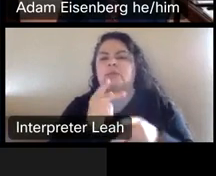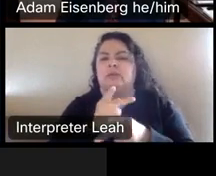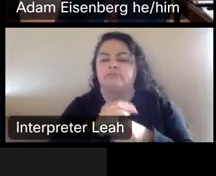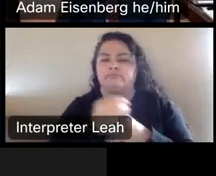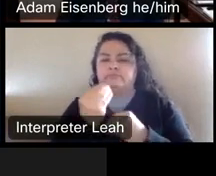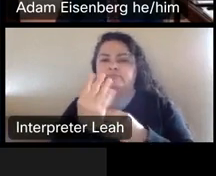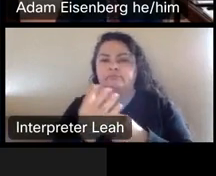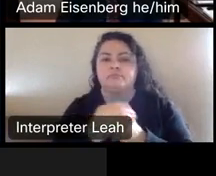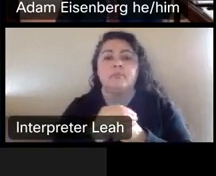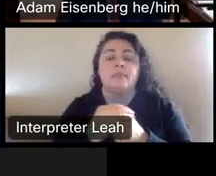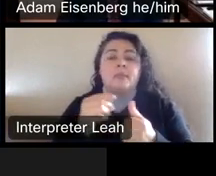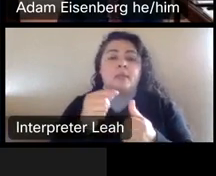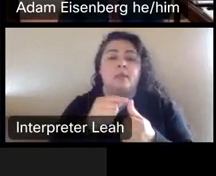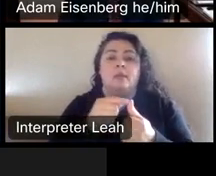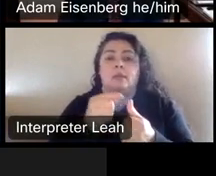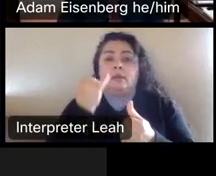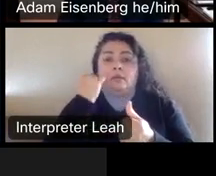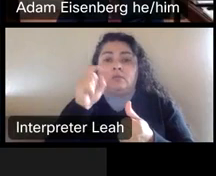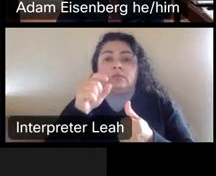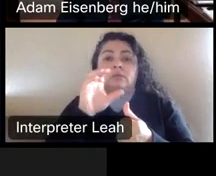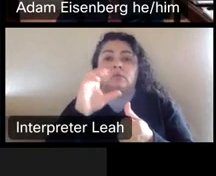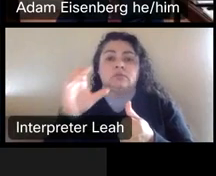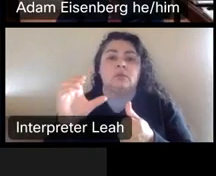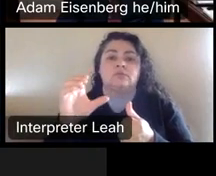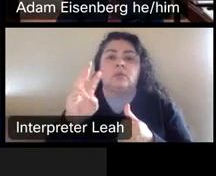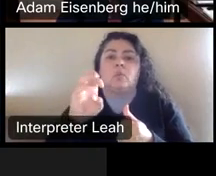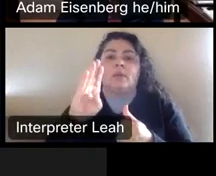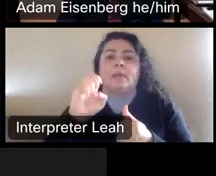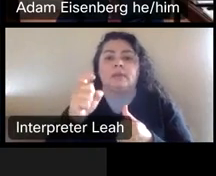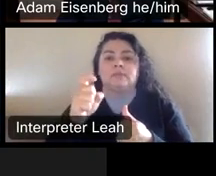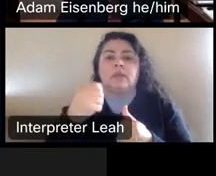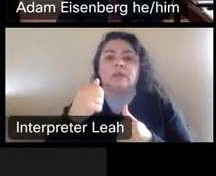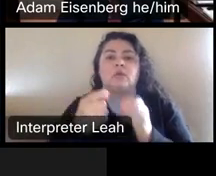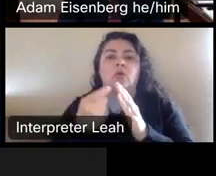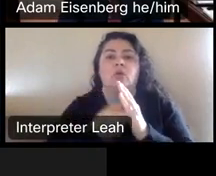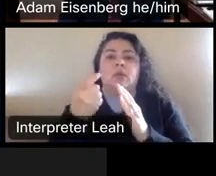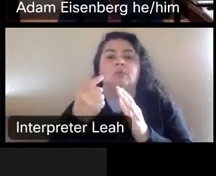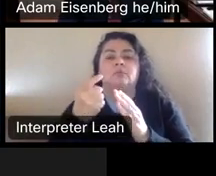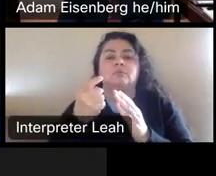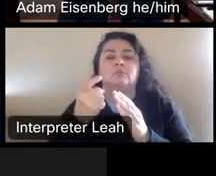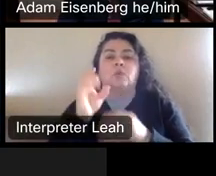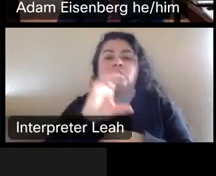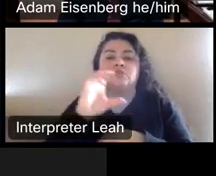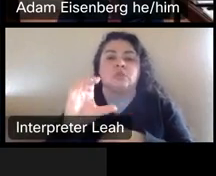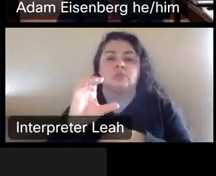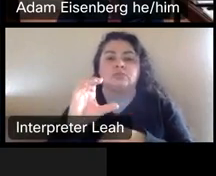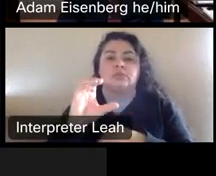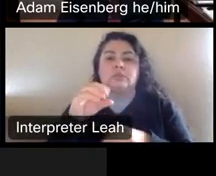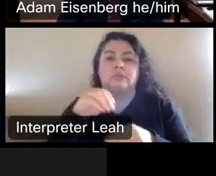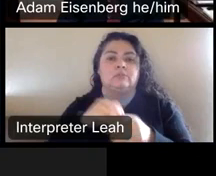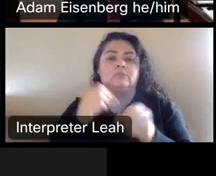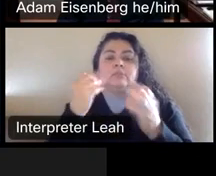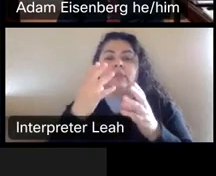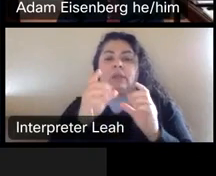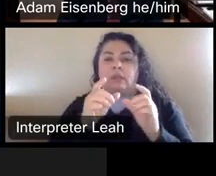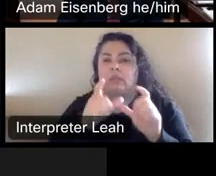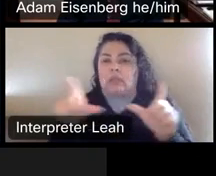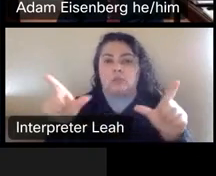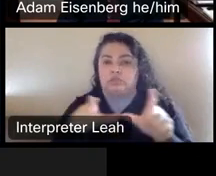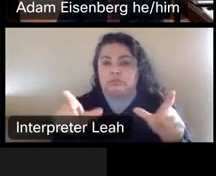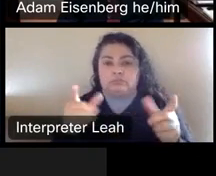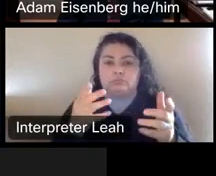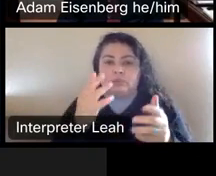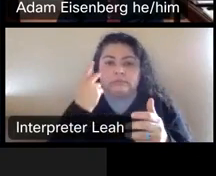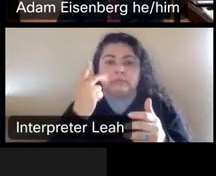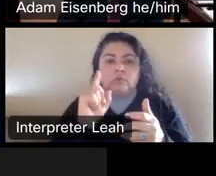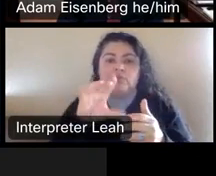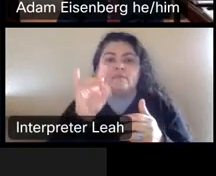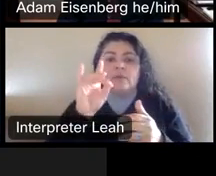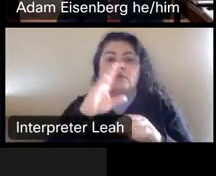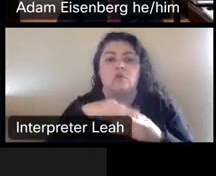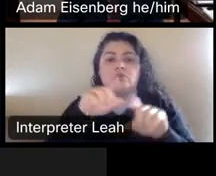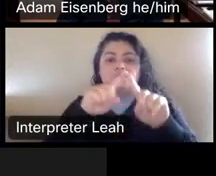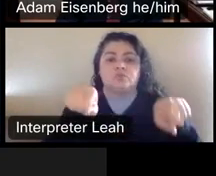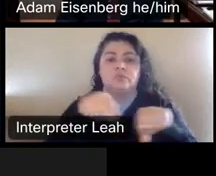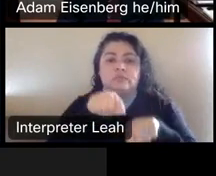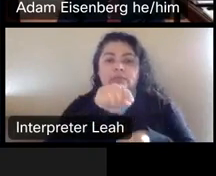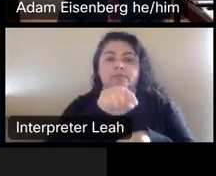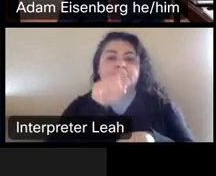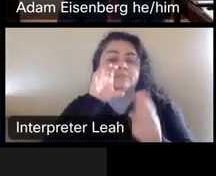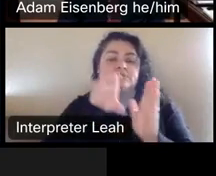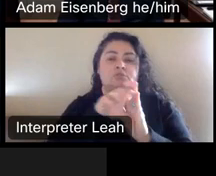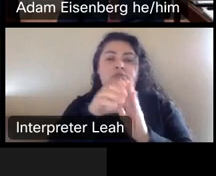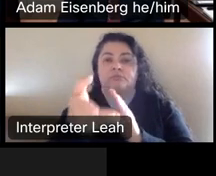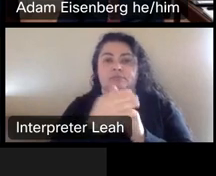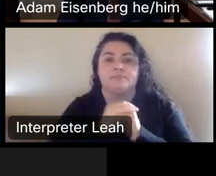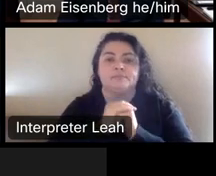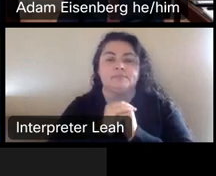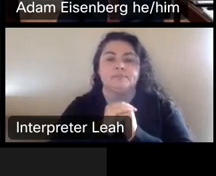If you need closed captions, Webex has an automated closed caption feature in multiple languages you can see where you might find it on your screen in this image right here.